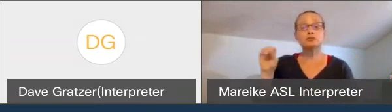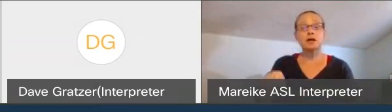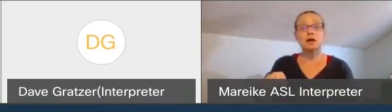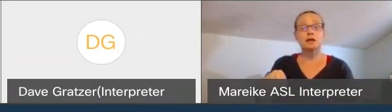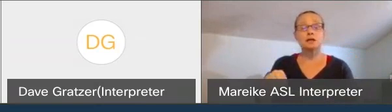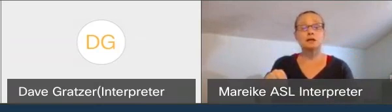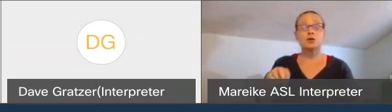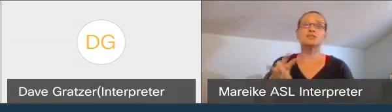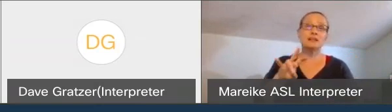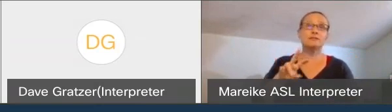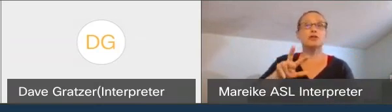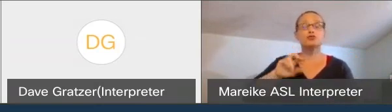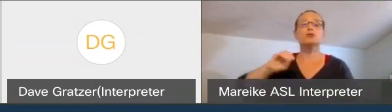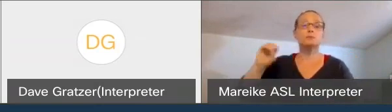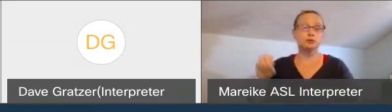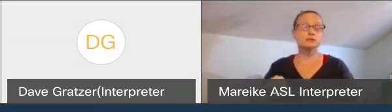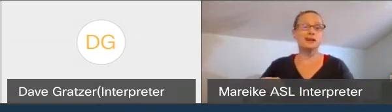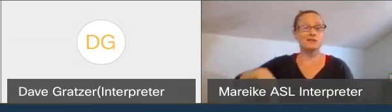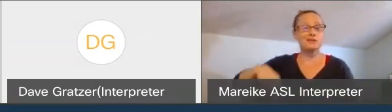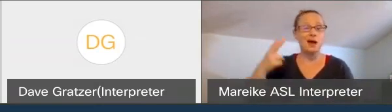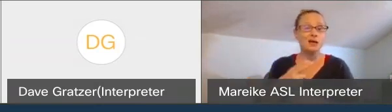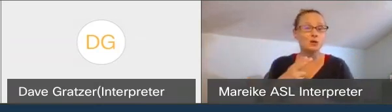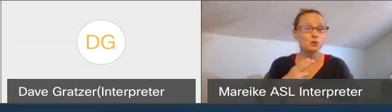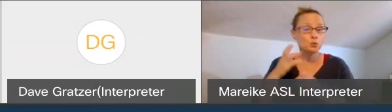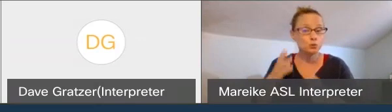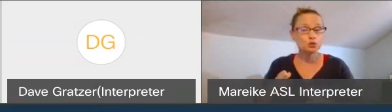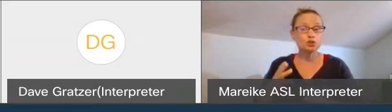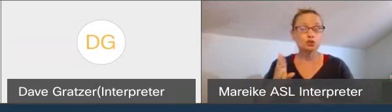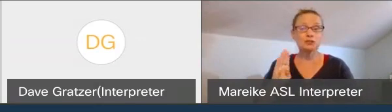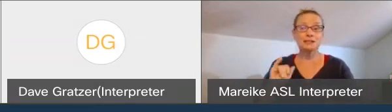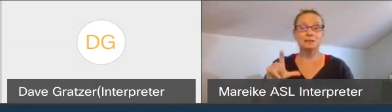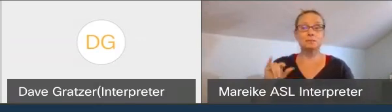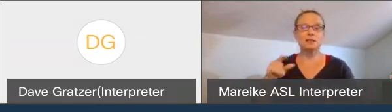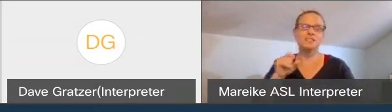or 73% of high utilizers in--in Billings were Native American.